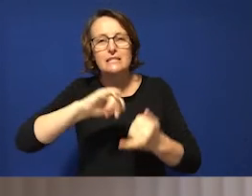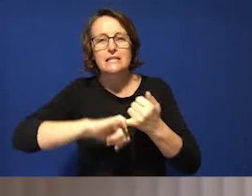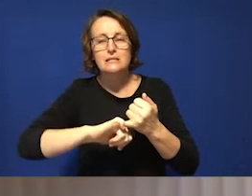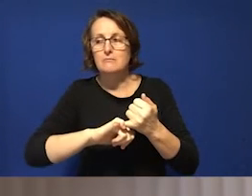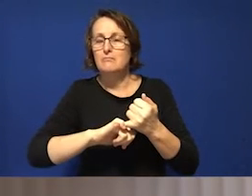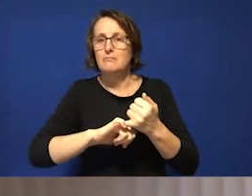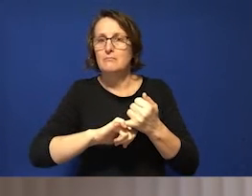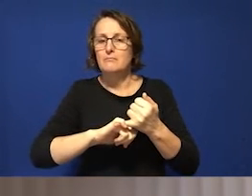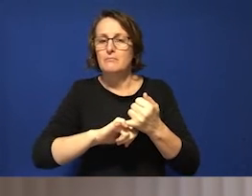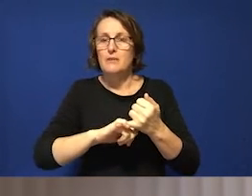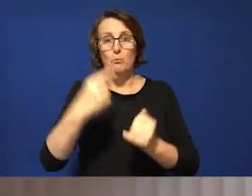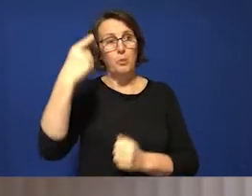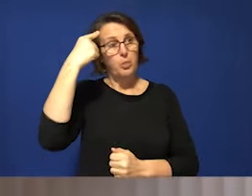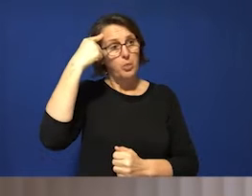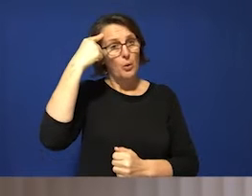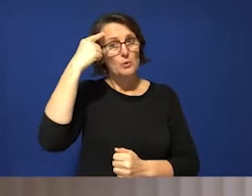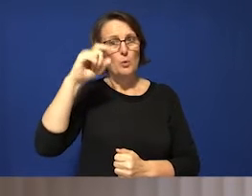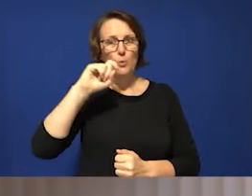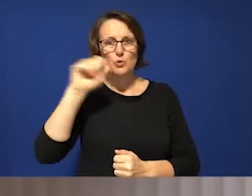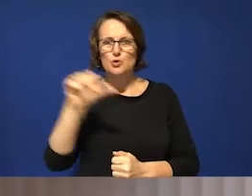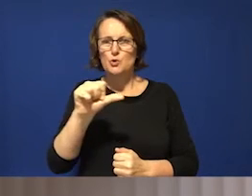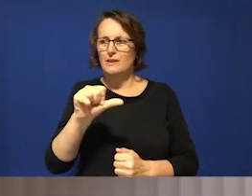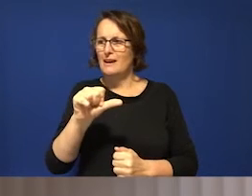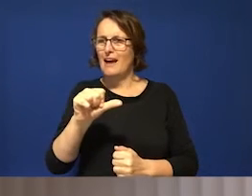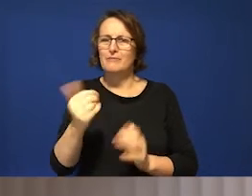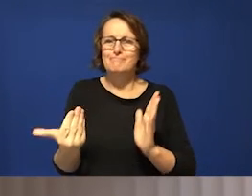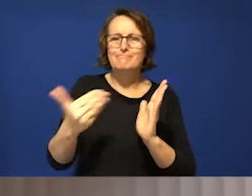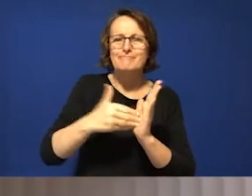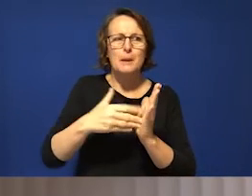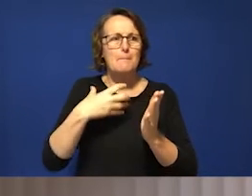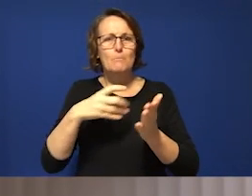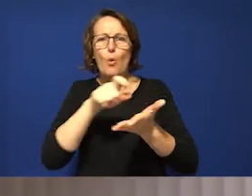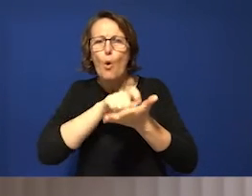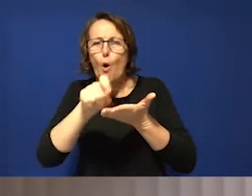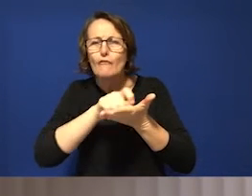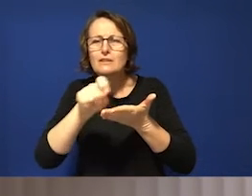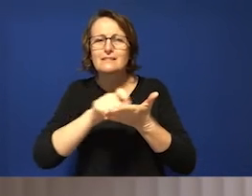somebody decided to put a little bit of better accommodation and using the really good materials of their day.